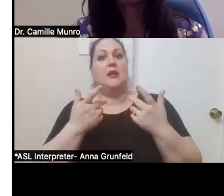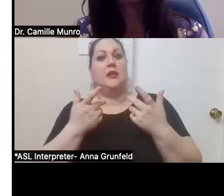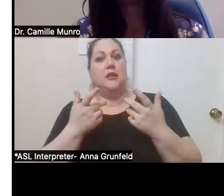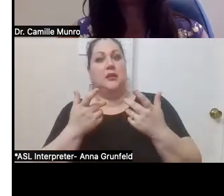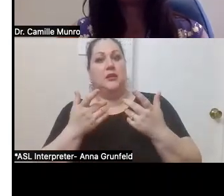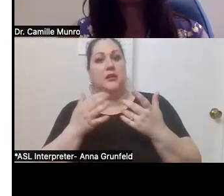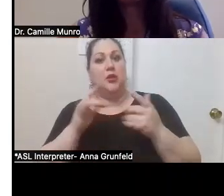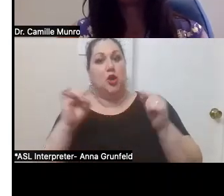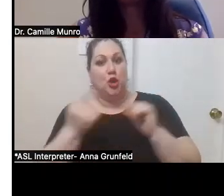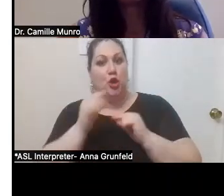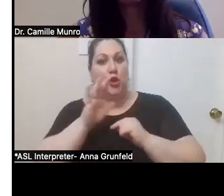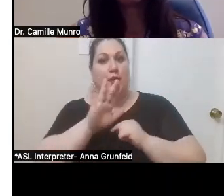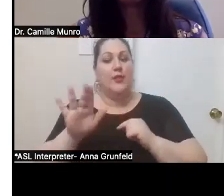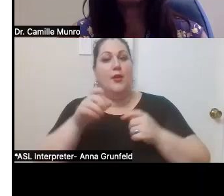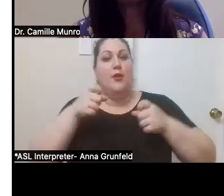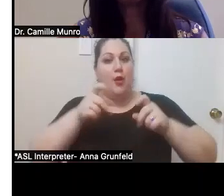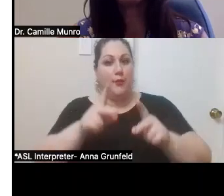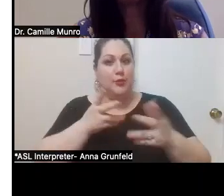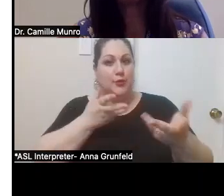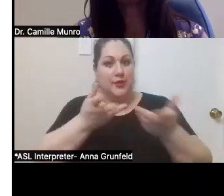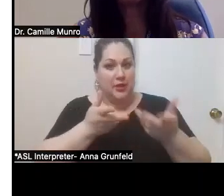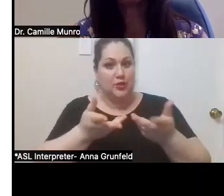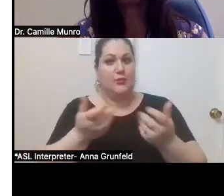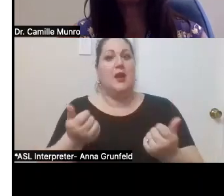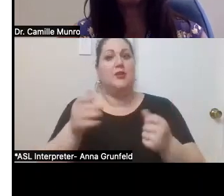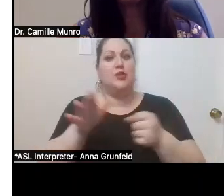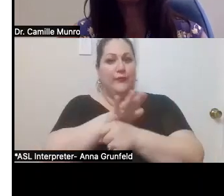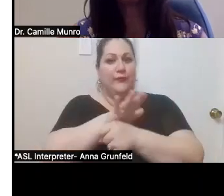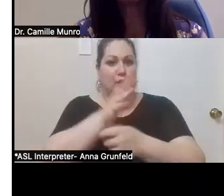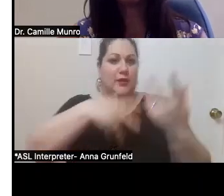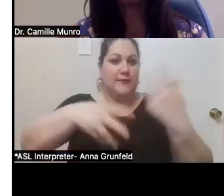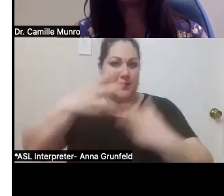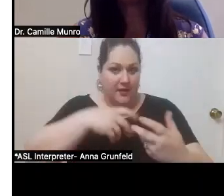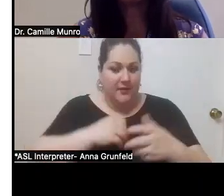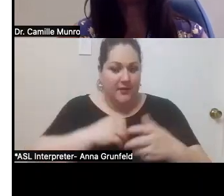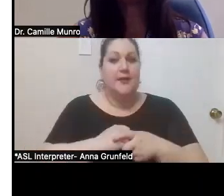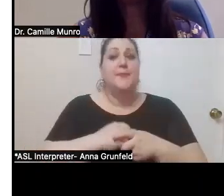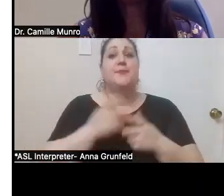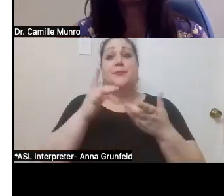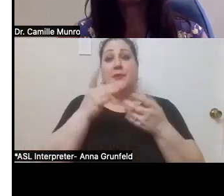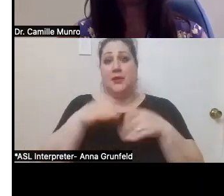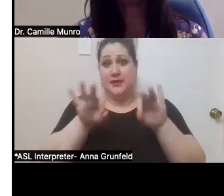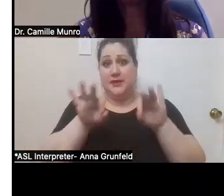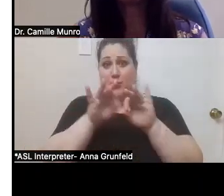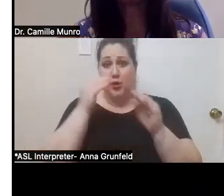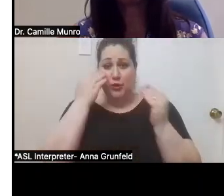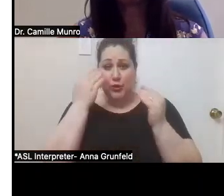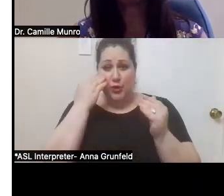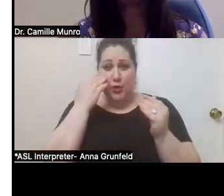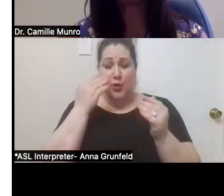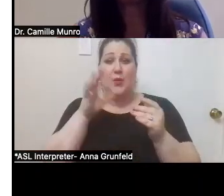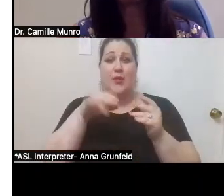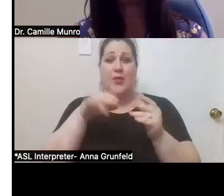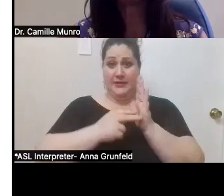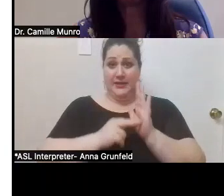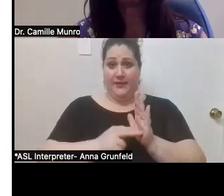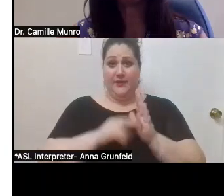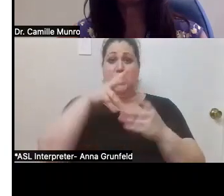It is important to note, as Michael has already said, that the definition includes disabilities of different severity,